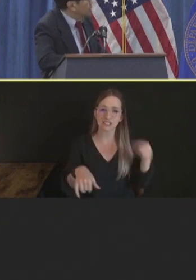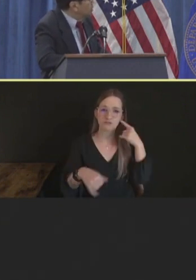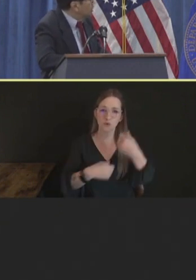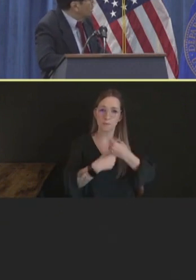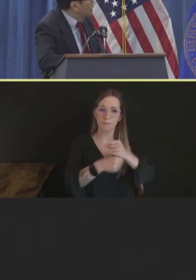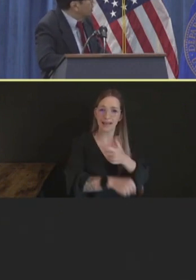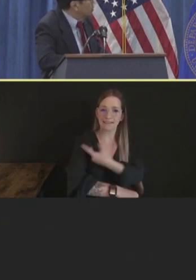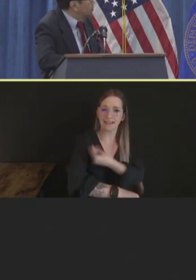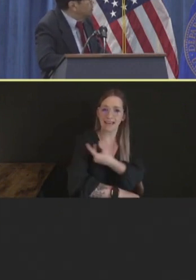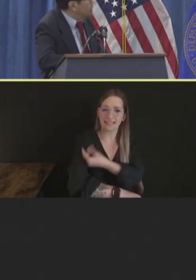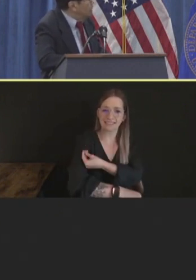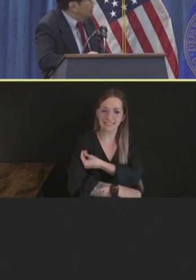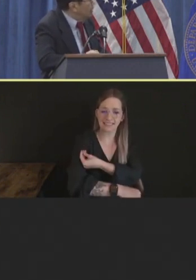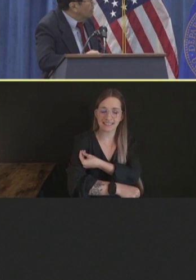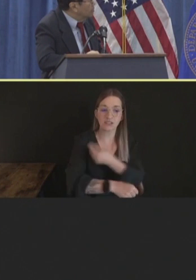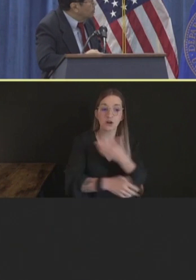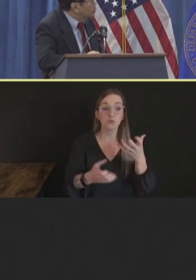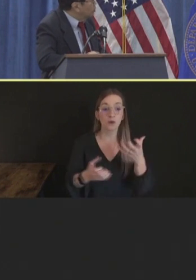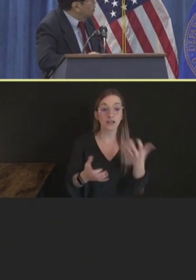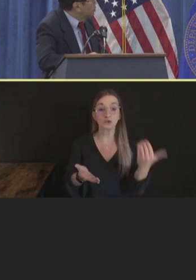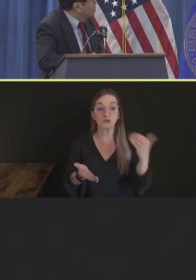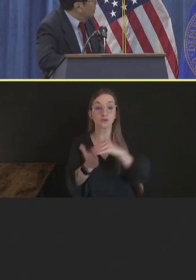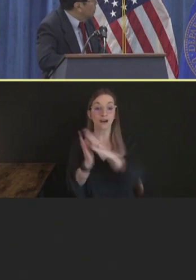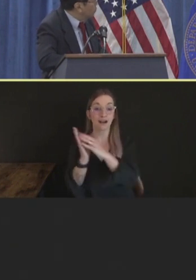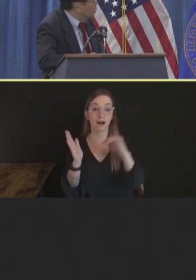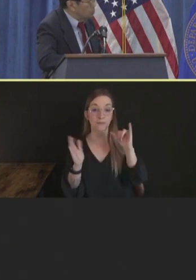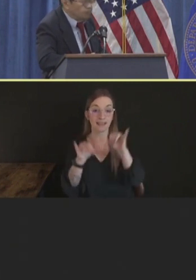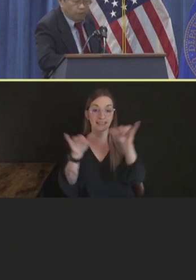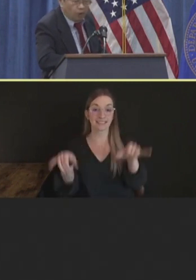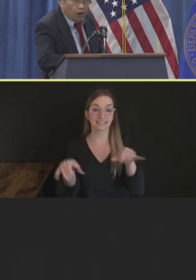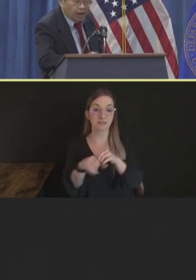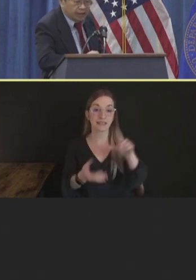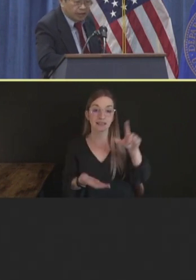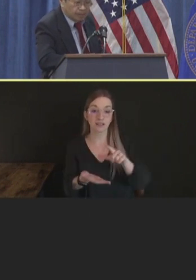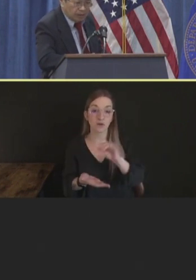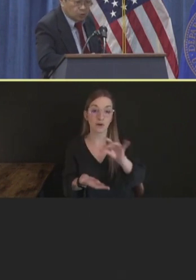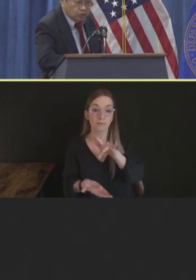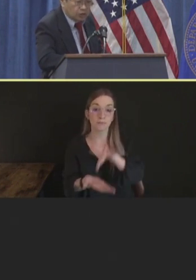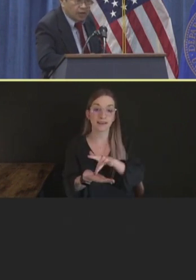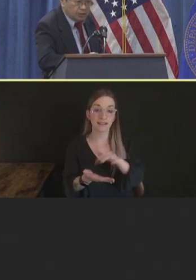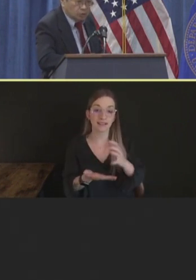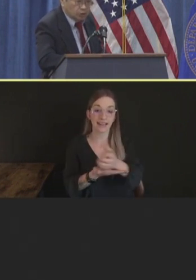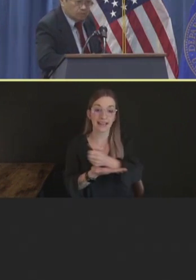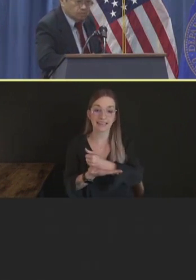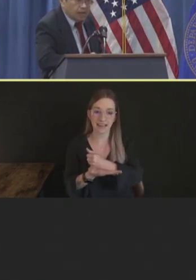vaccines are likely to be introduced first before high income countries use them.